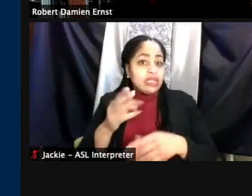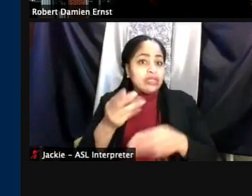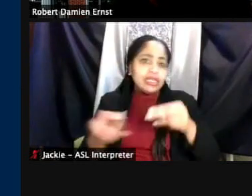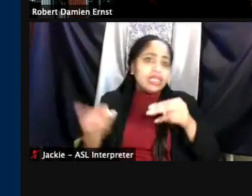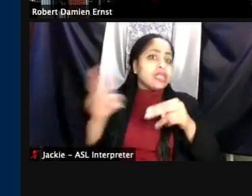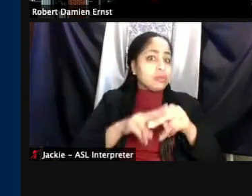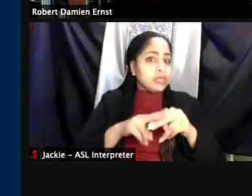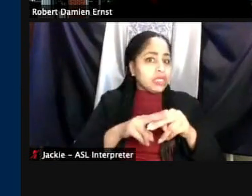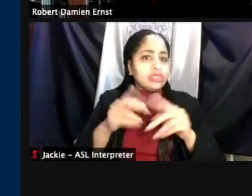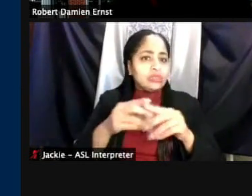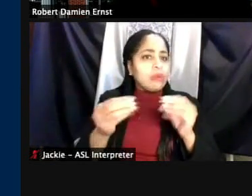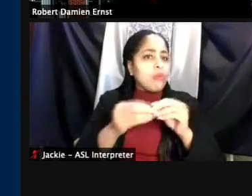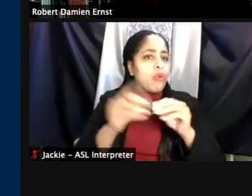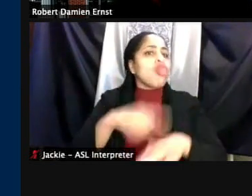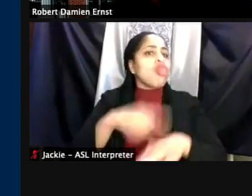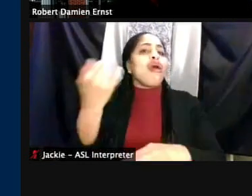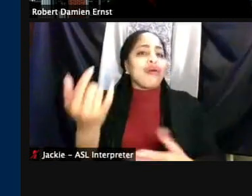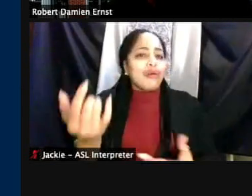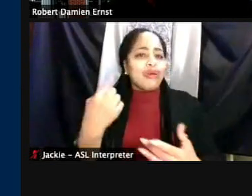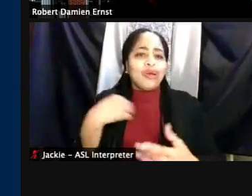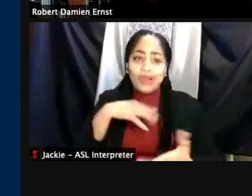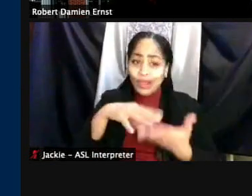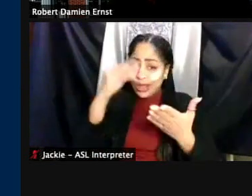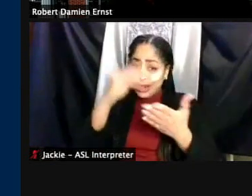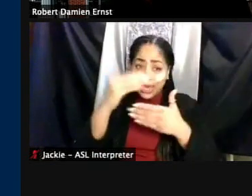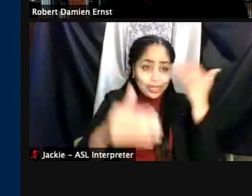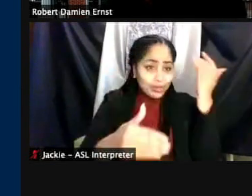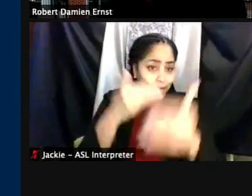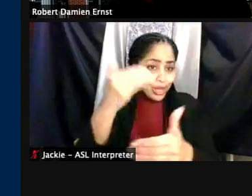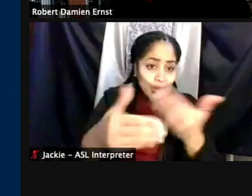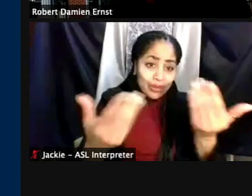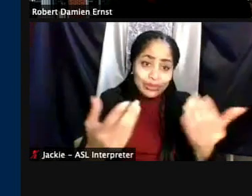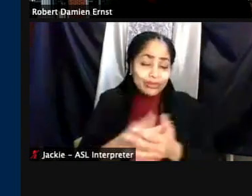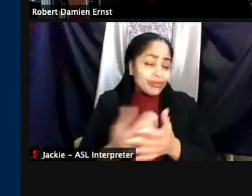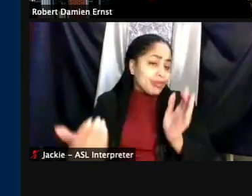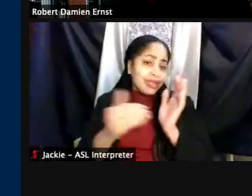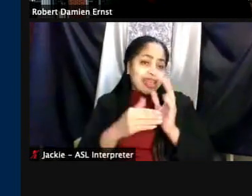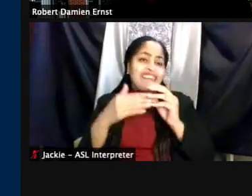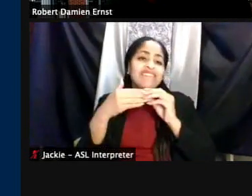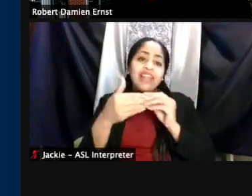to much longer. So, we're learning as we go. And again, flexibility and being nimble.